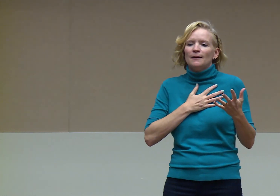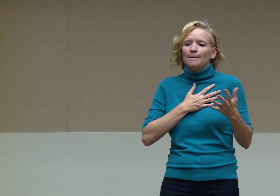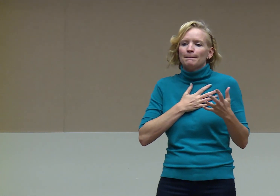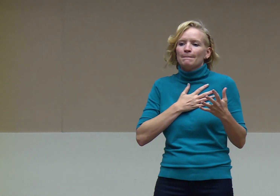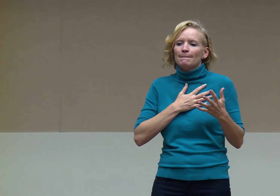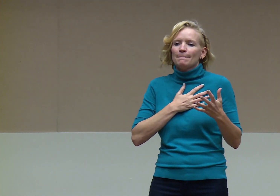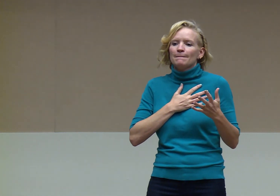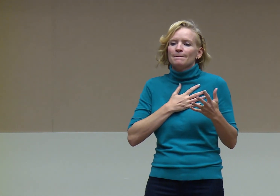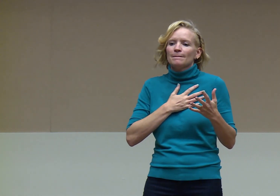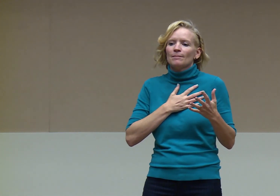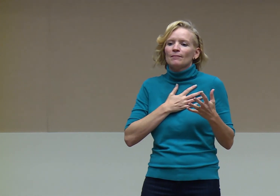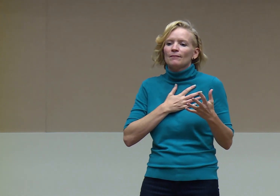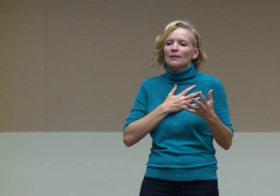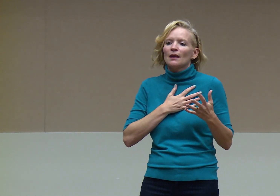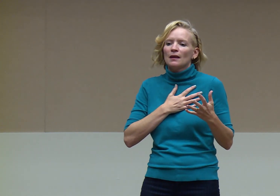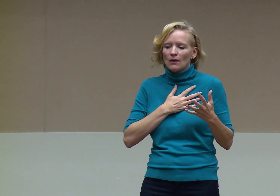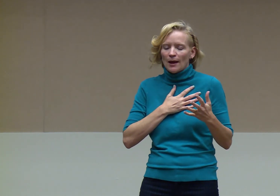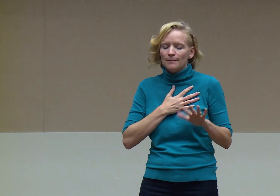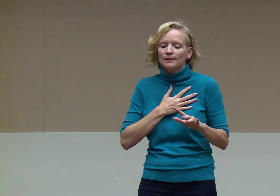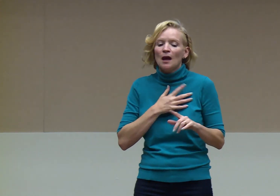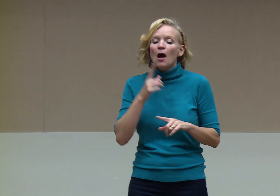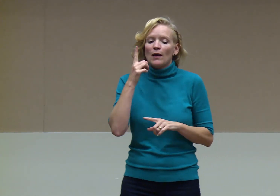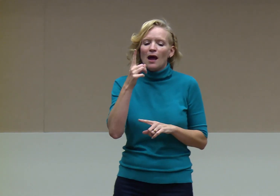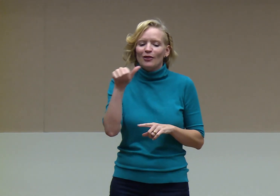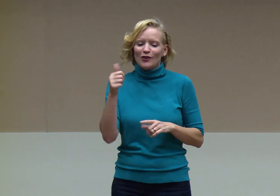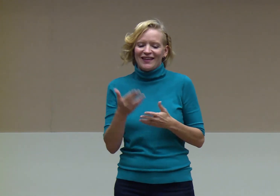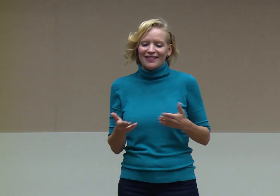the first time I found that out I was just amazed.